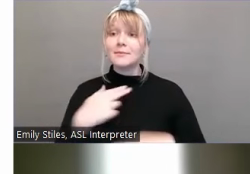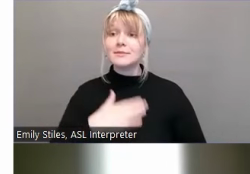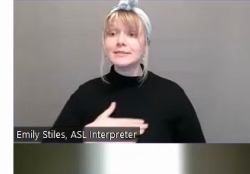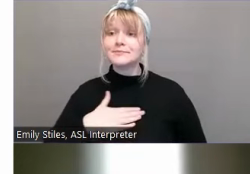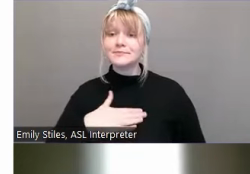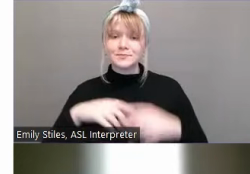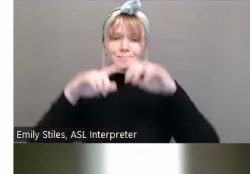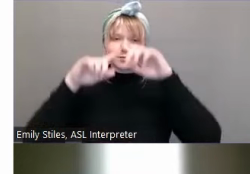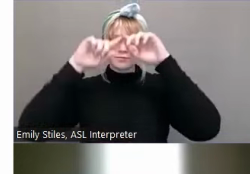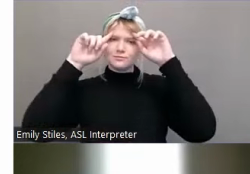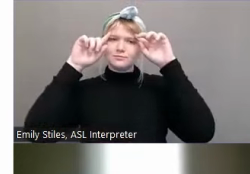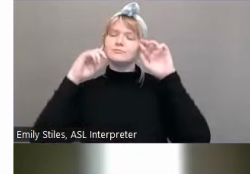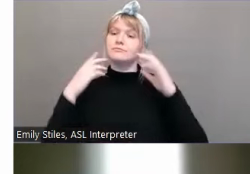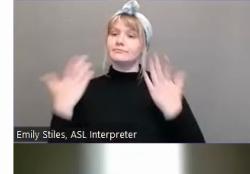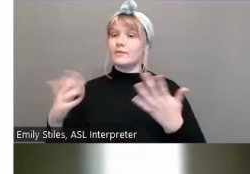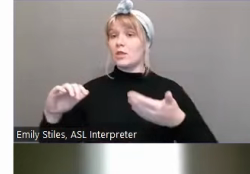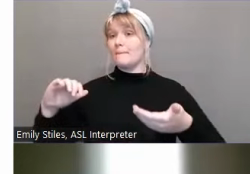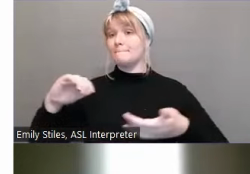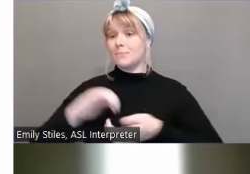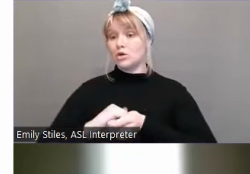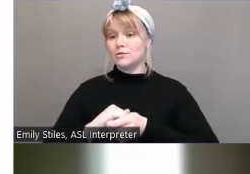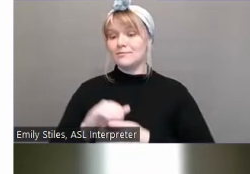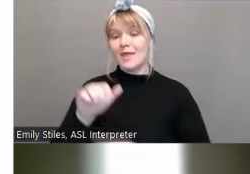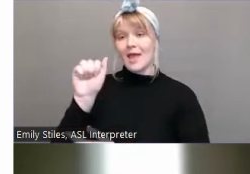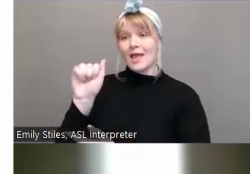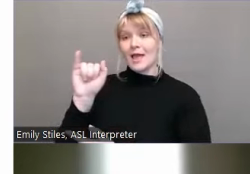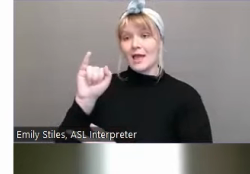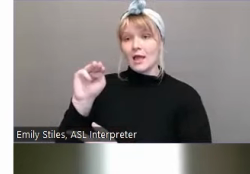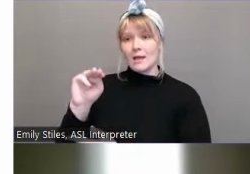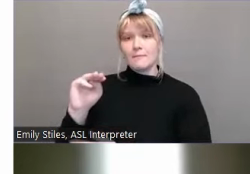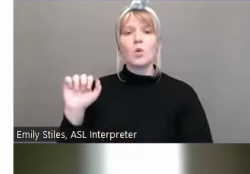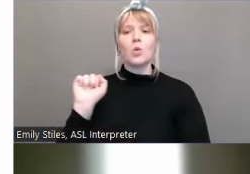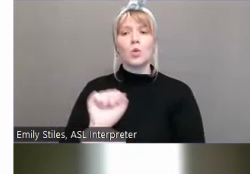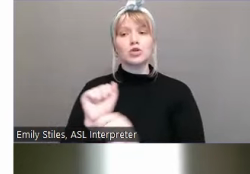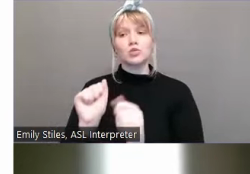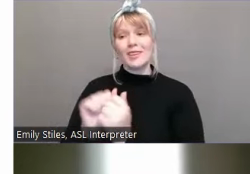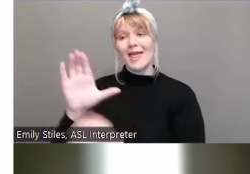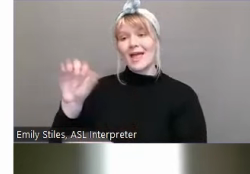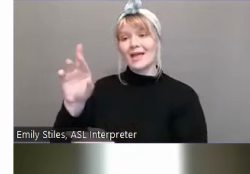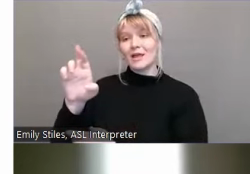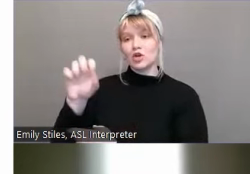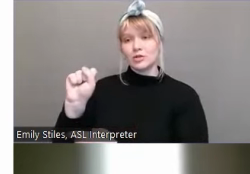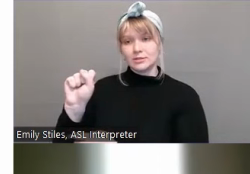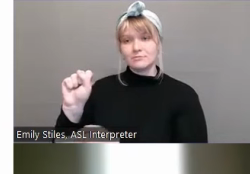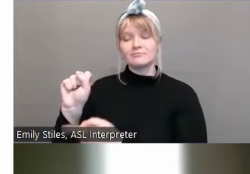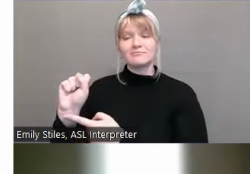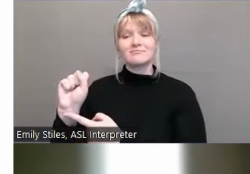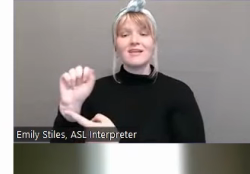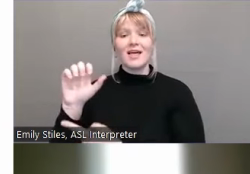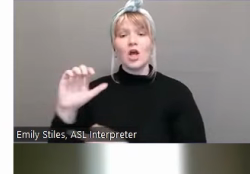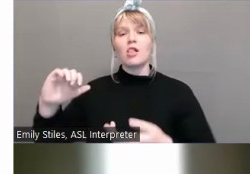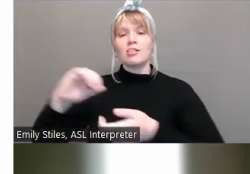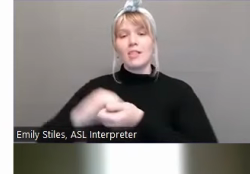AIM works hand-in-hand with CARES of New York, the collaborative applicant and partner of the CoC.